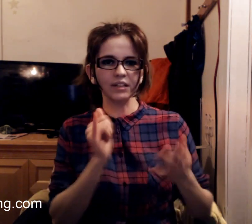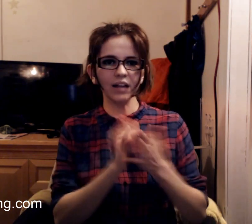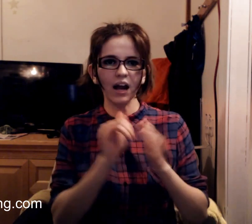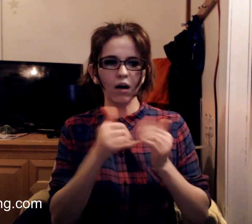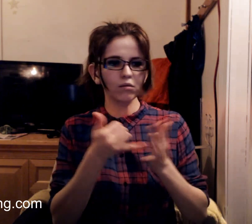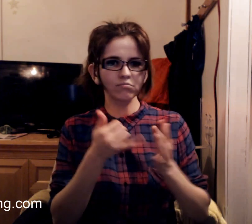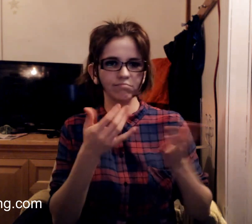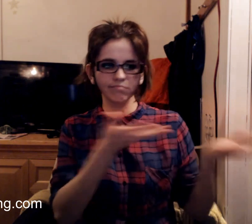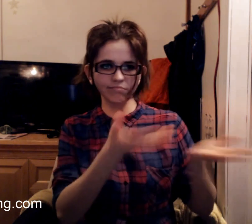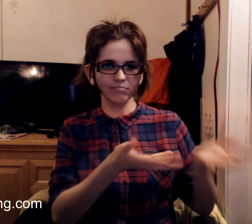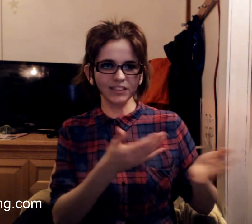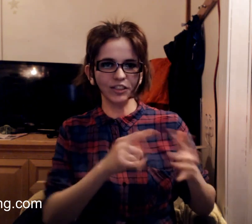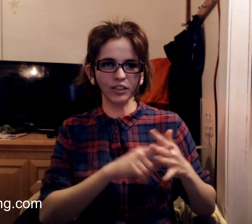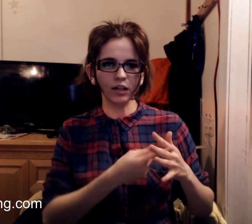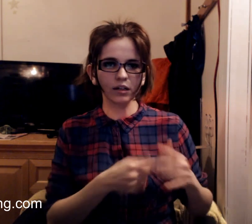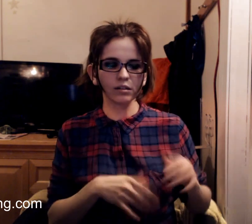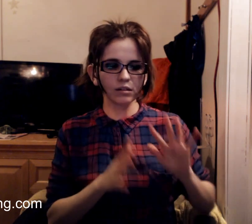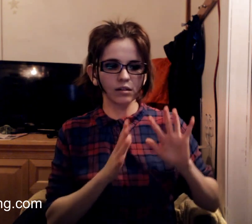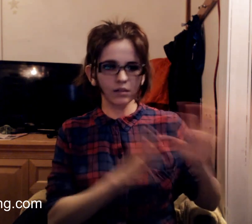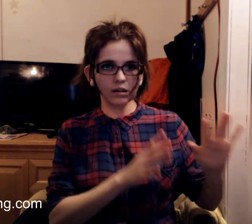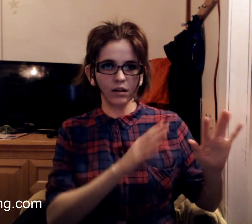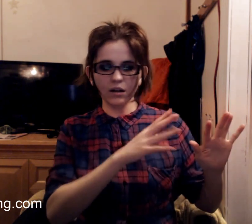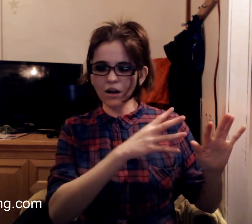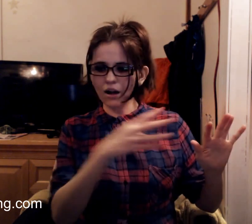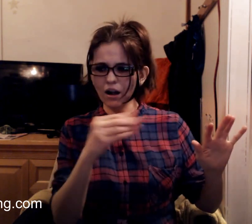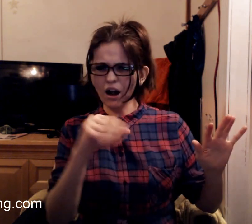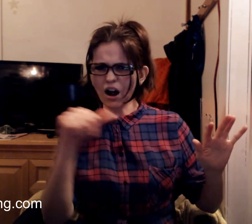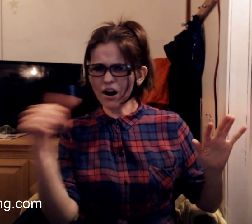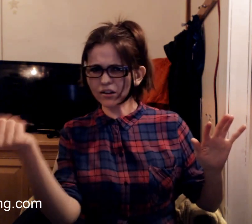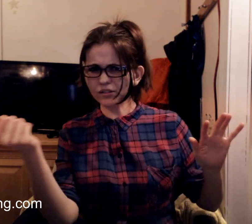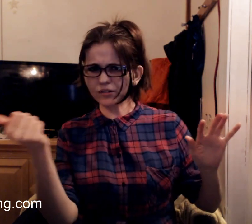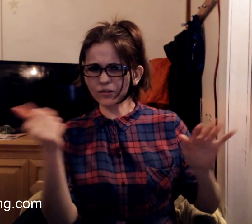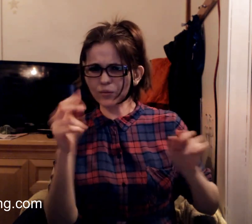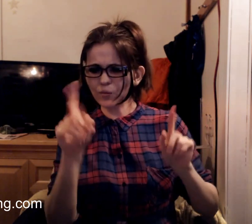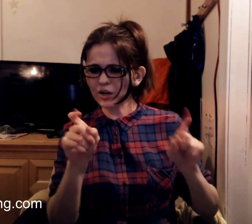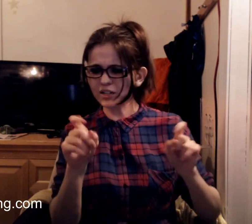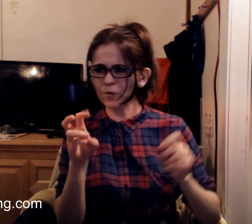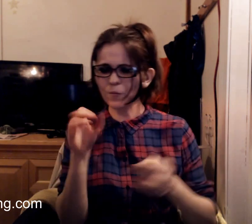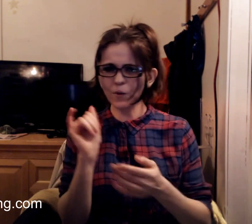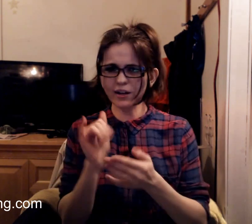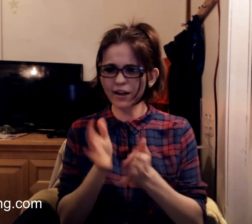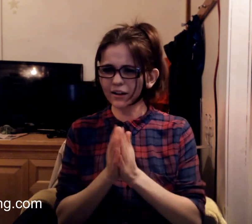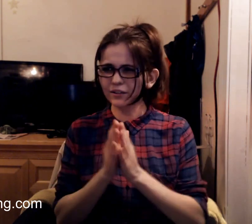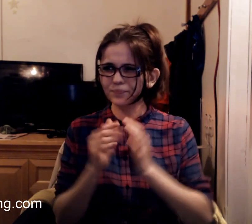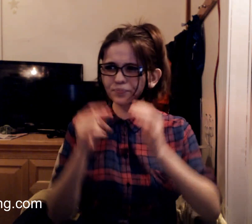That was how it started. And now the other question, um...